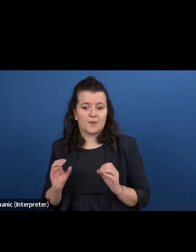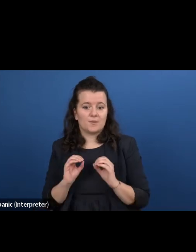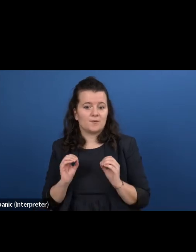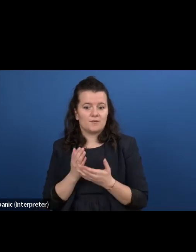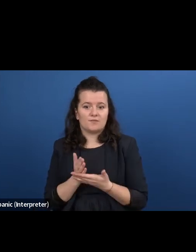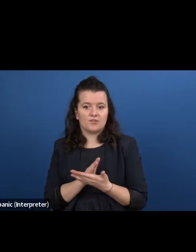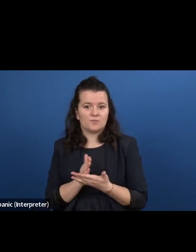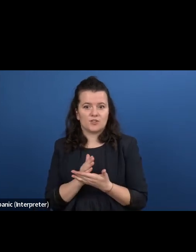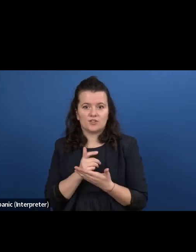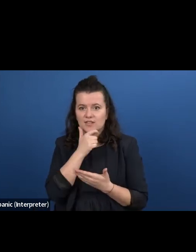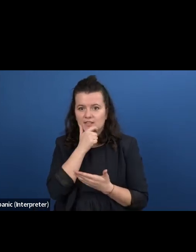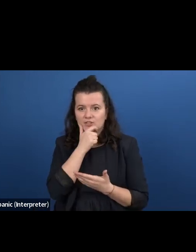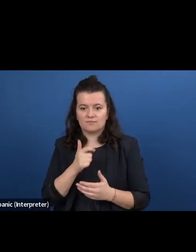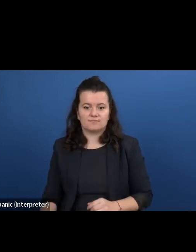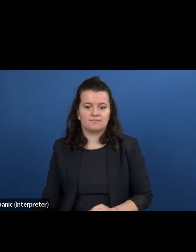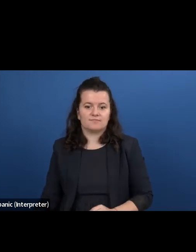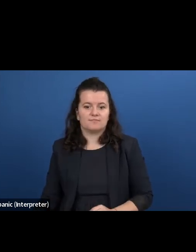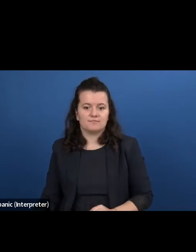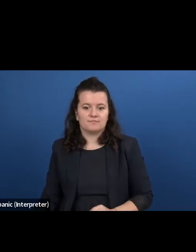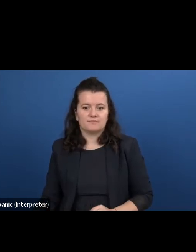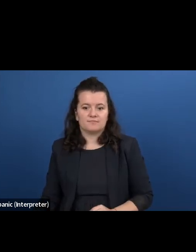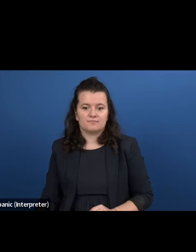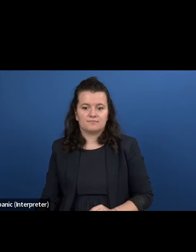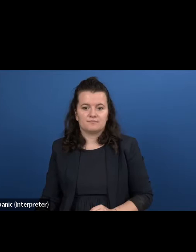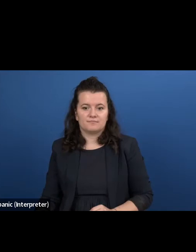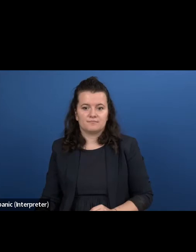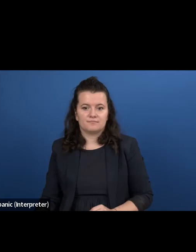We'll do that with all the tools we have at our disposal